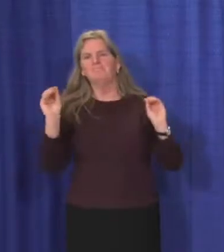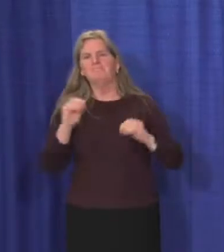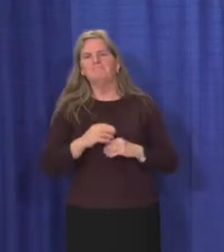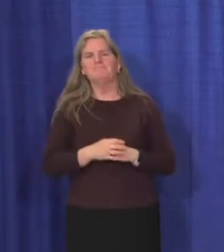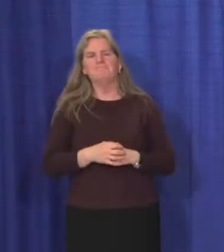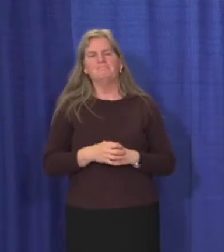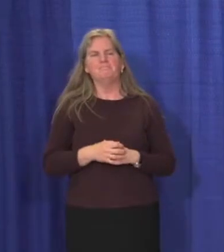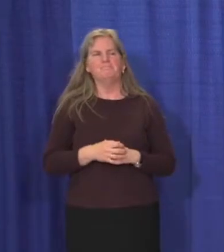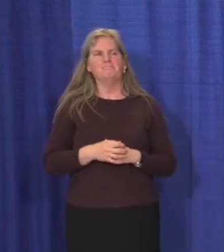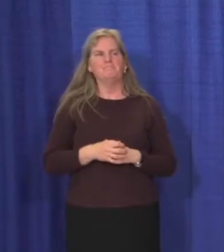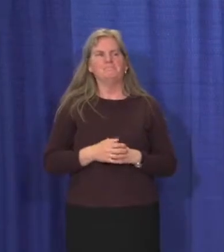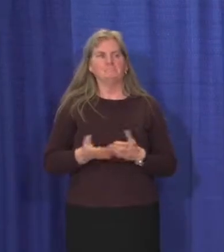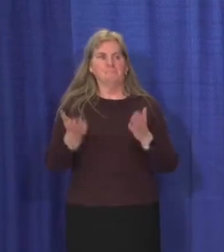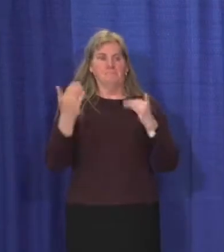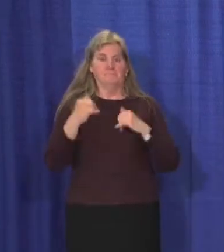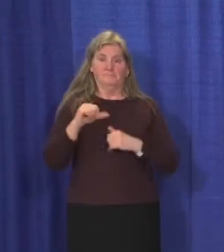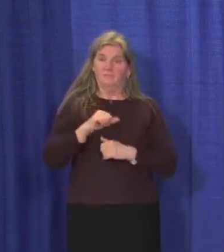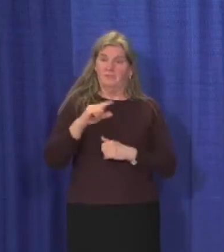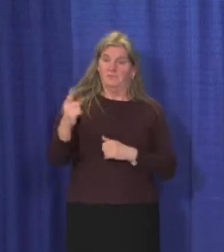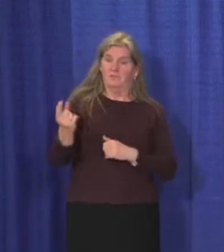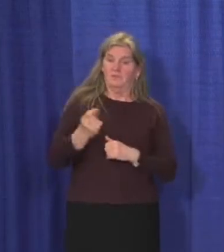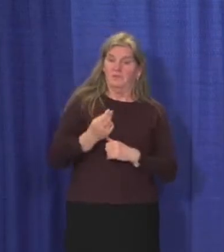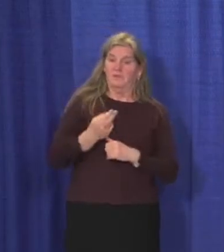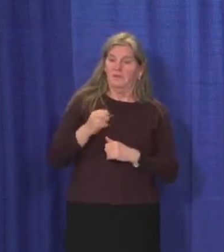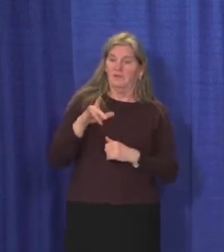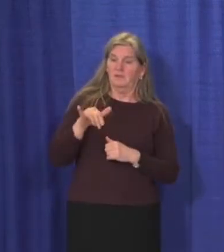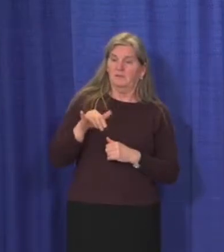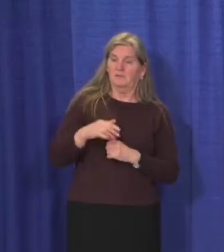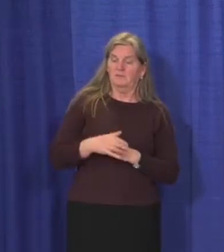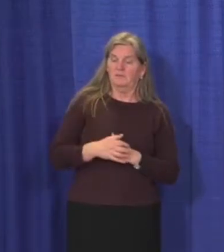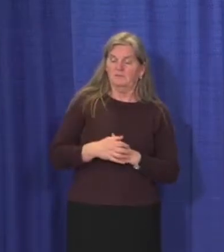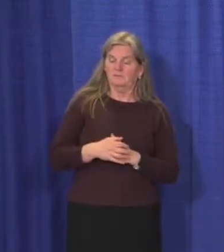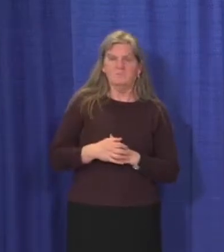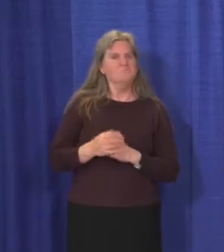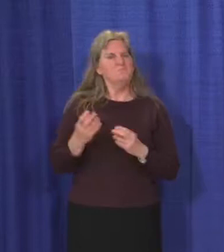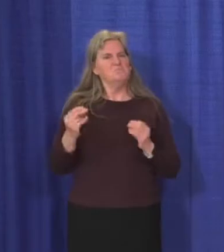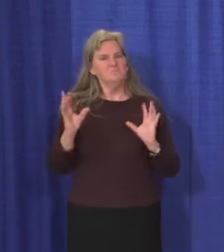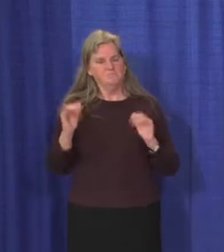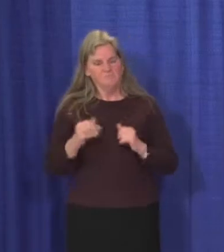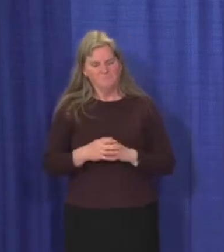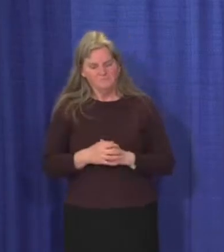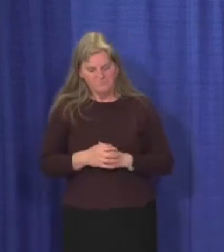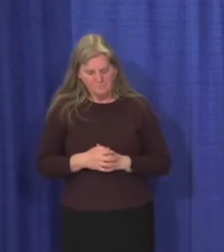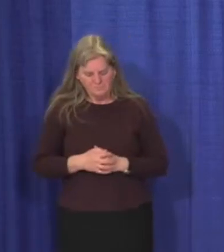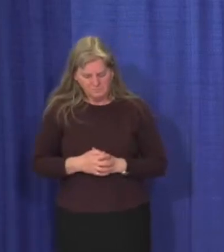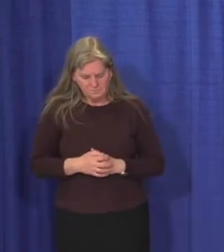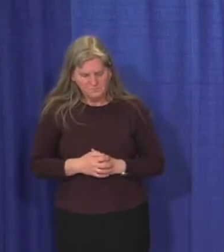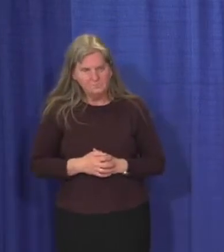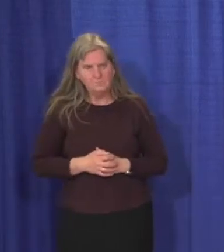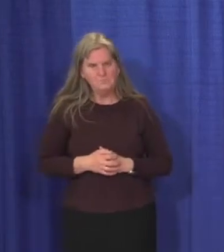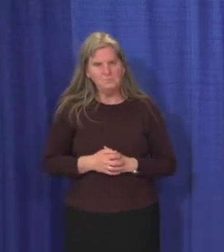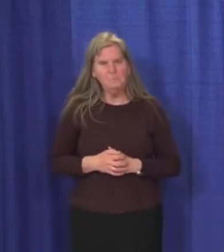details at this point. Pat: Do you have another question? Reporter: I do not. Thank you.